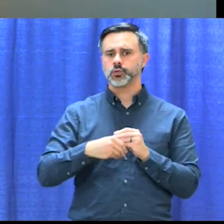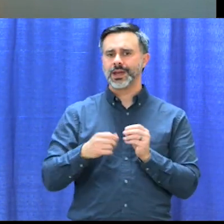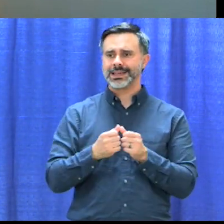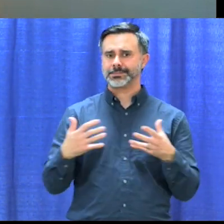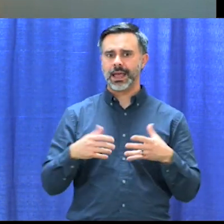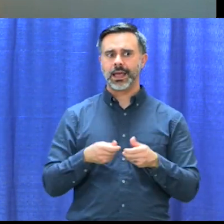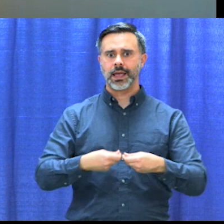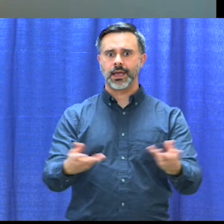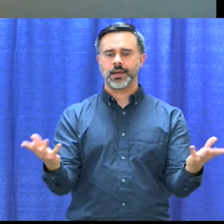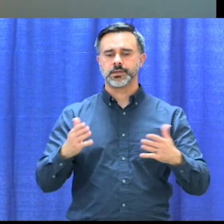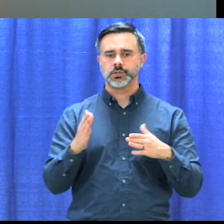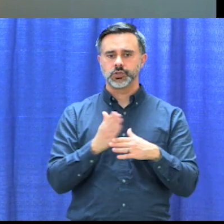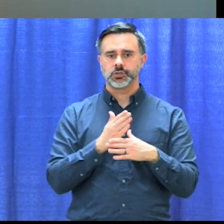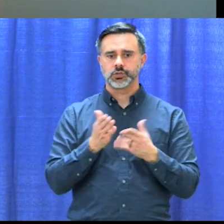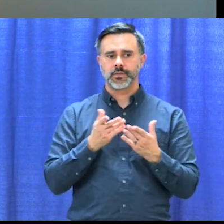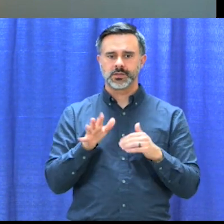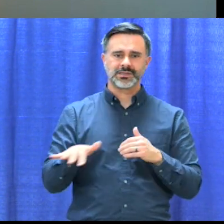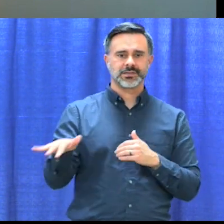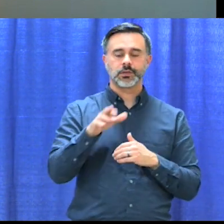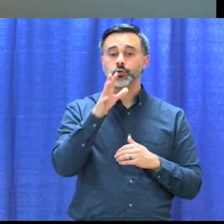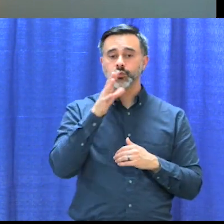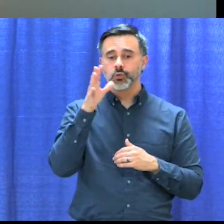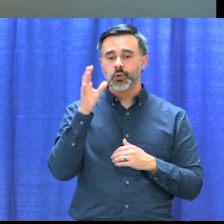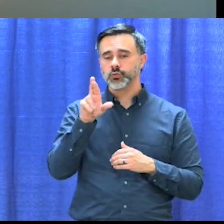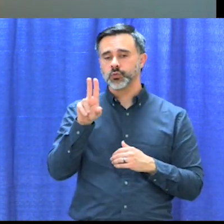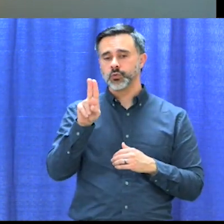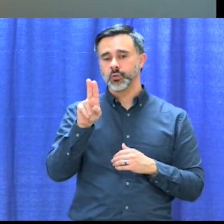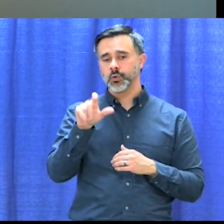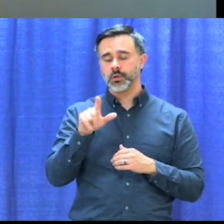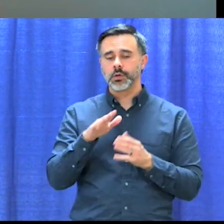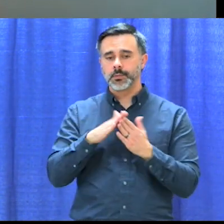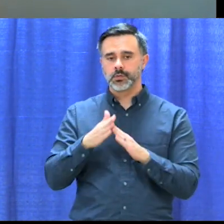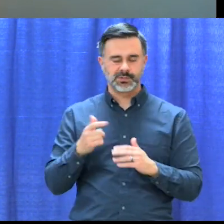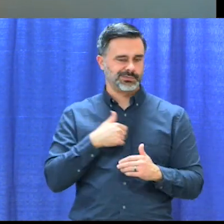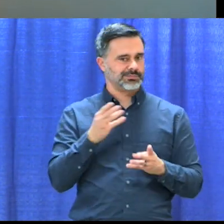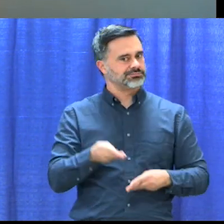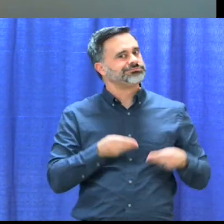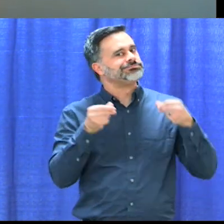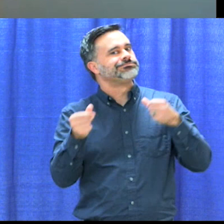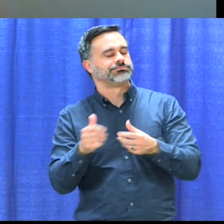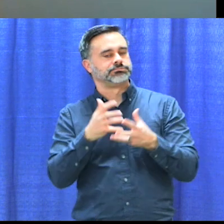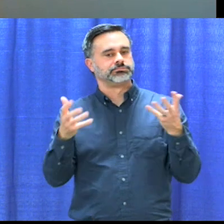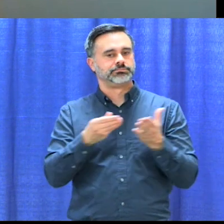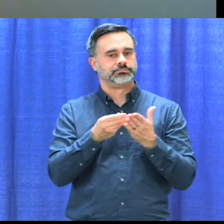So as you know Verizon has invested billions of dollars to provide broadband in rural areas